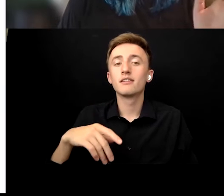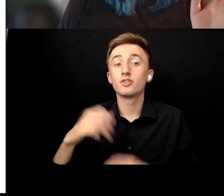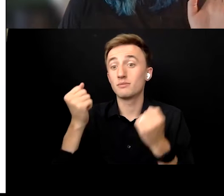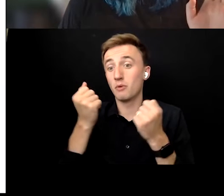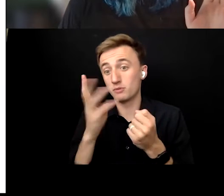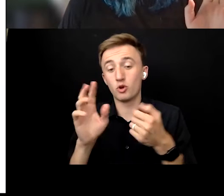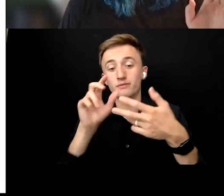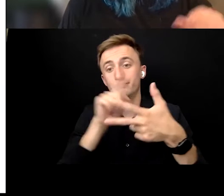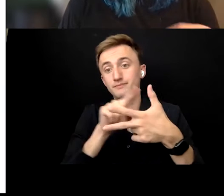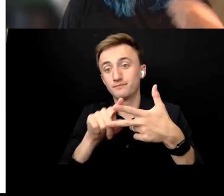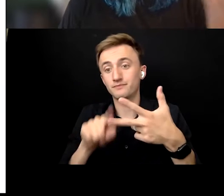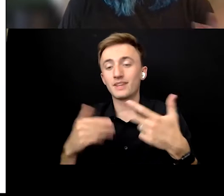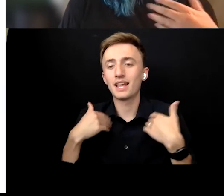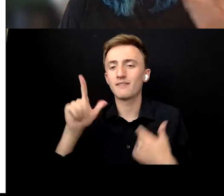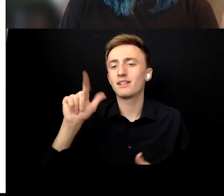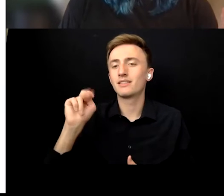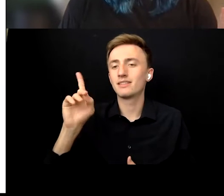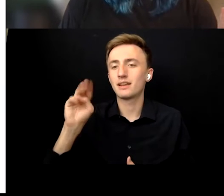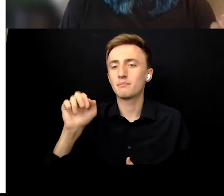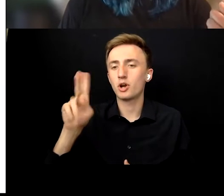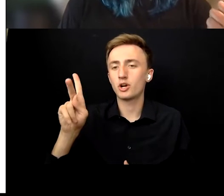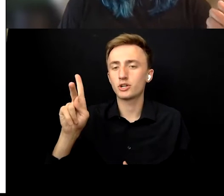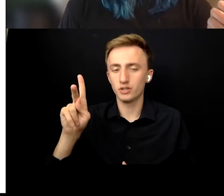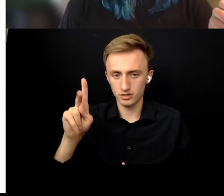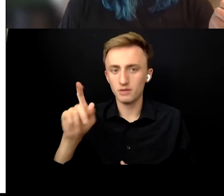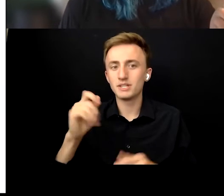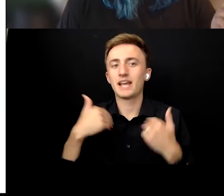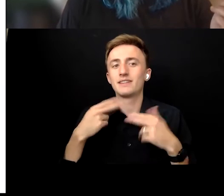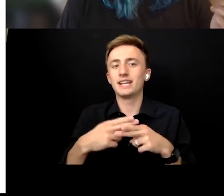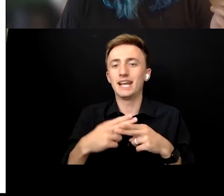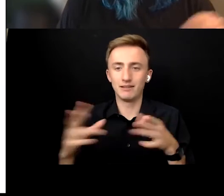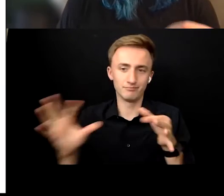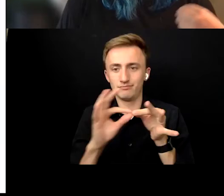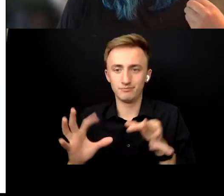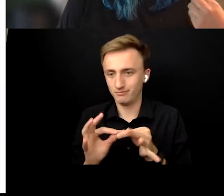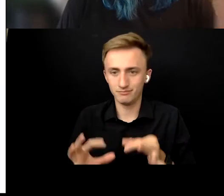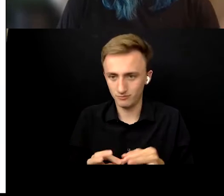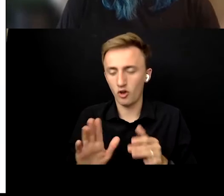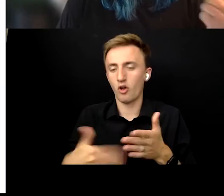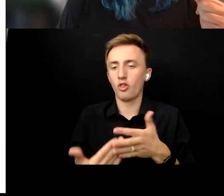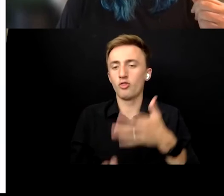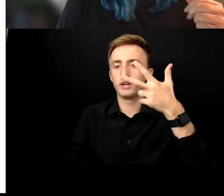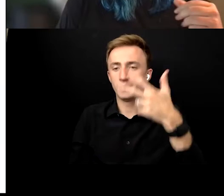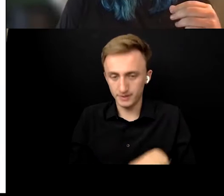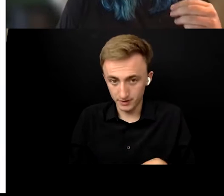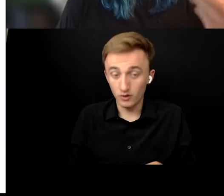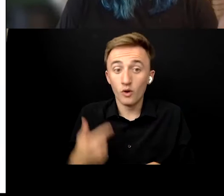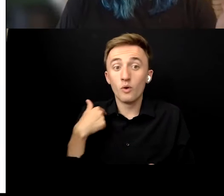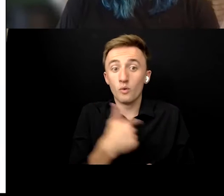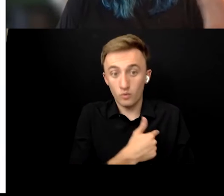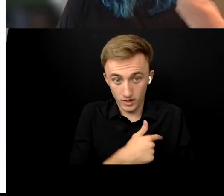they need to have an accessible name associated with them. We have applied aria-labelledby and